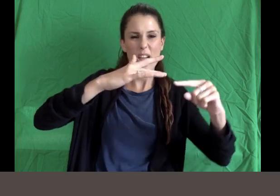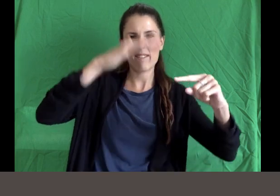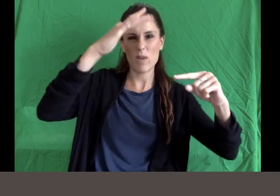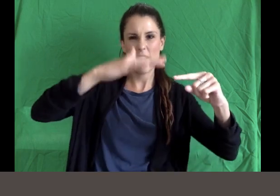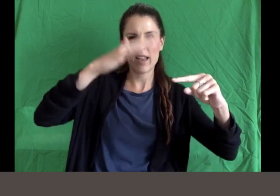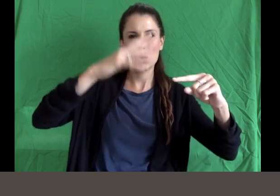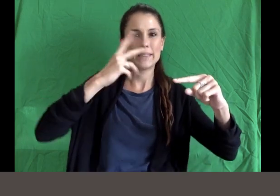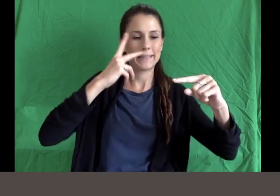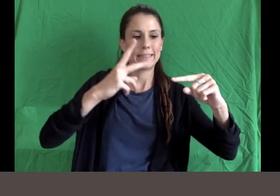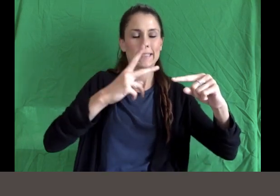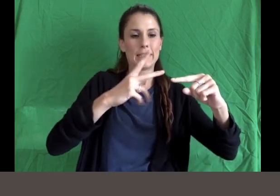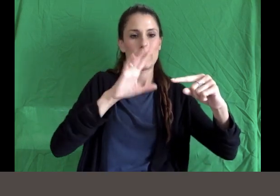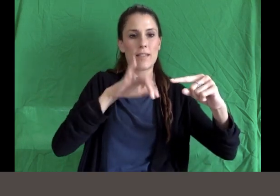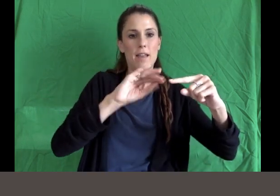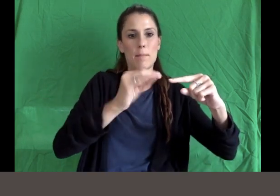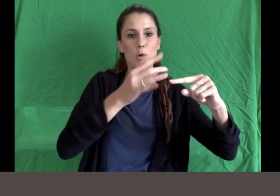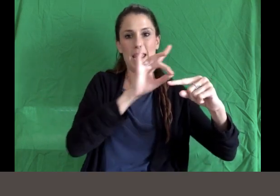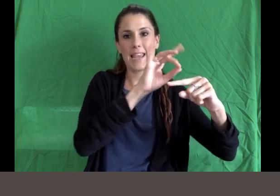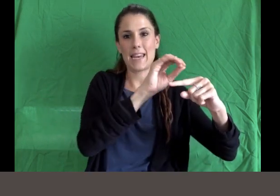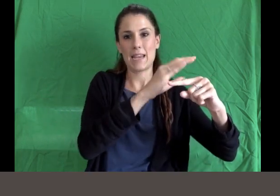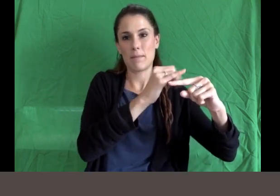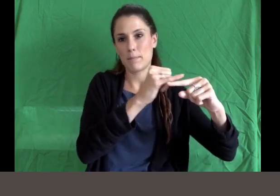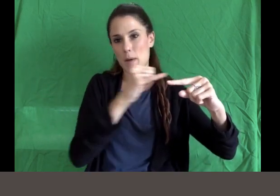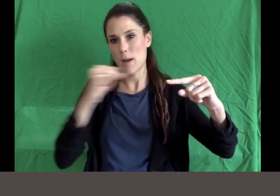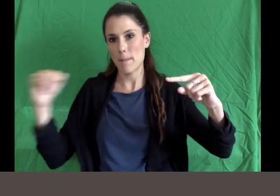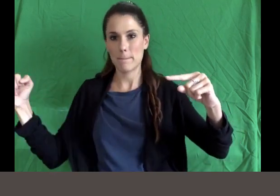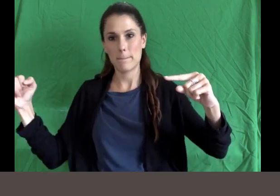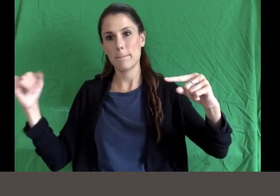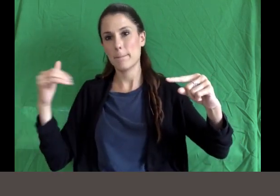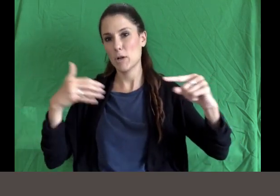would say that it makes comparison a little bit harder because it's extremely distracting and this